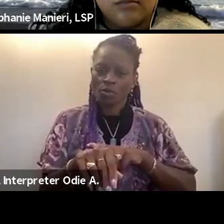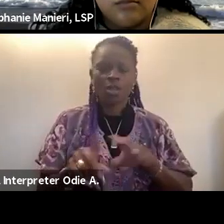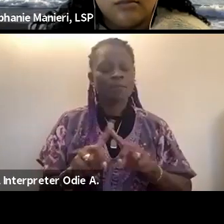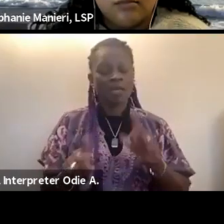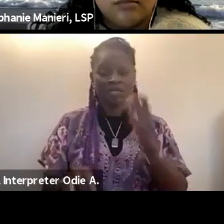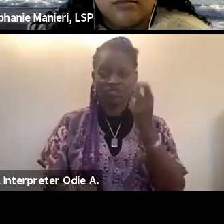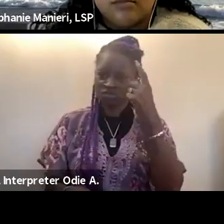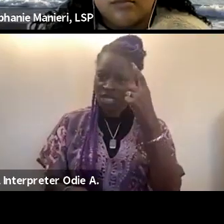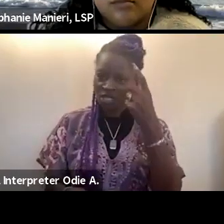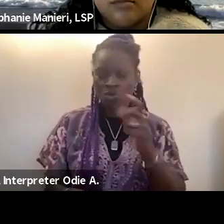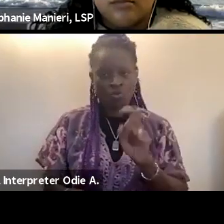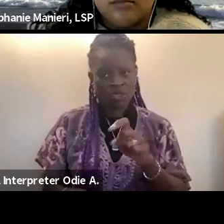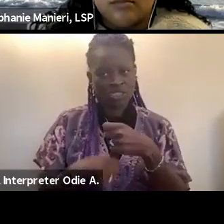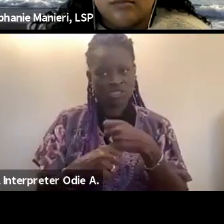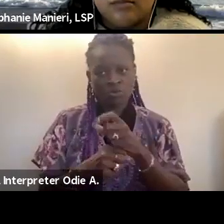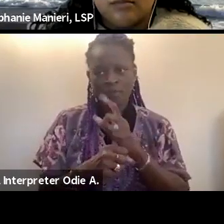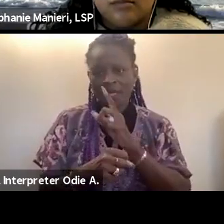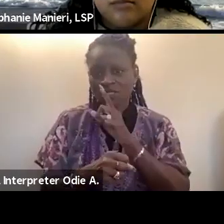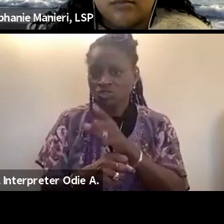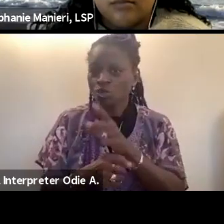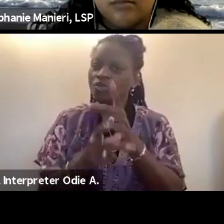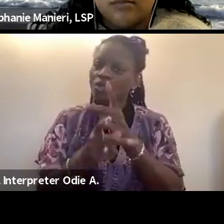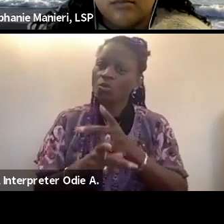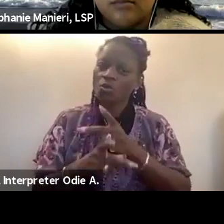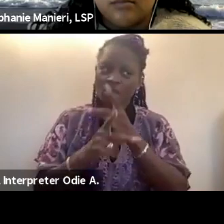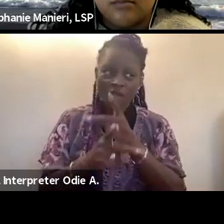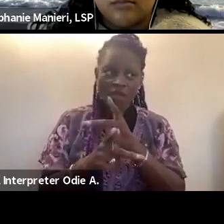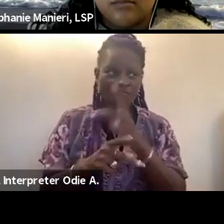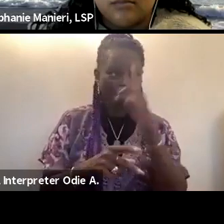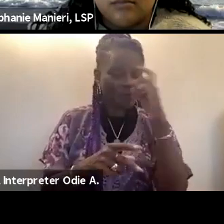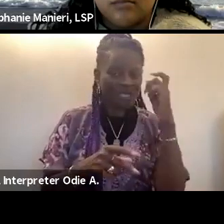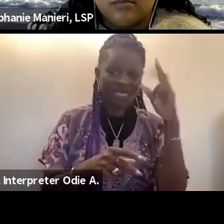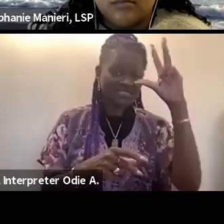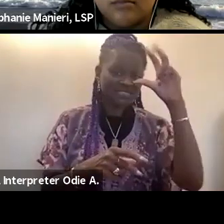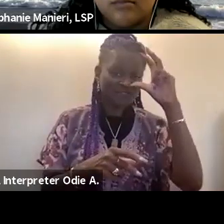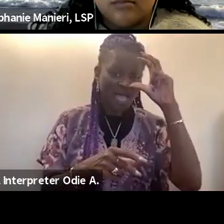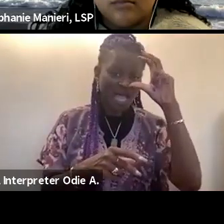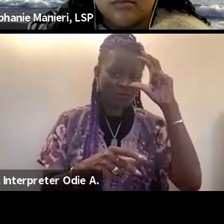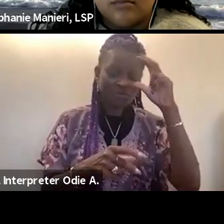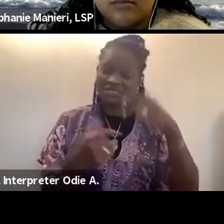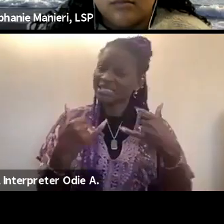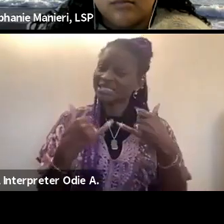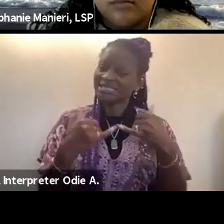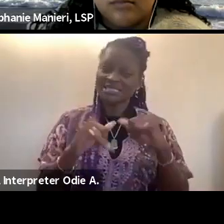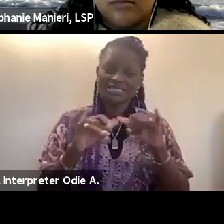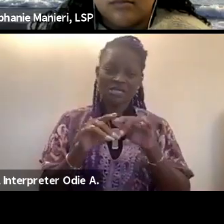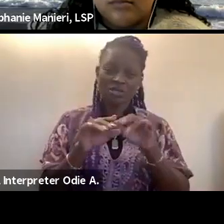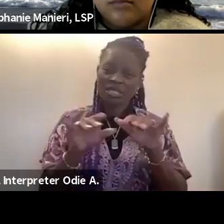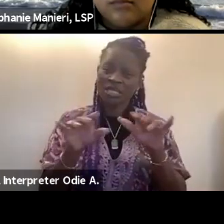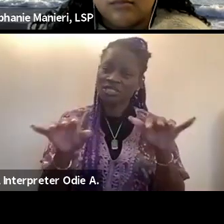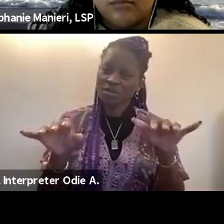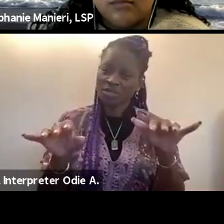With the virus still circulating in the community, we have currently fully vaccinated about 340,000